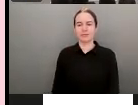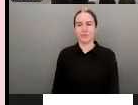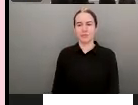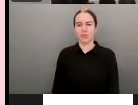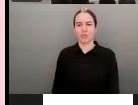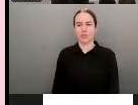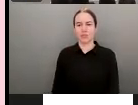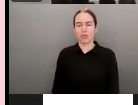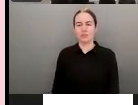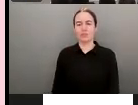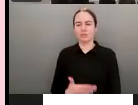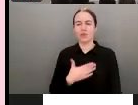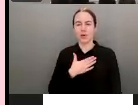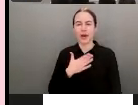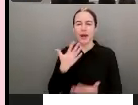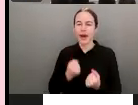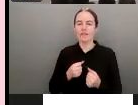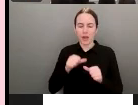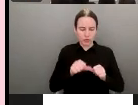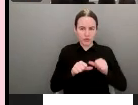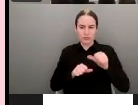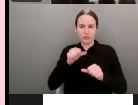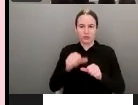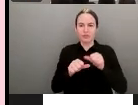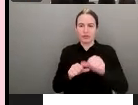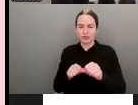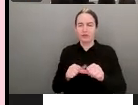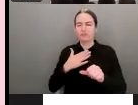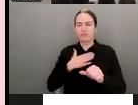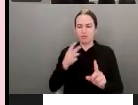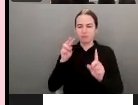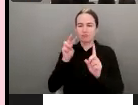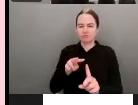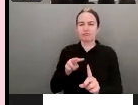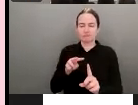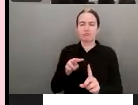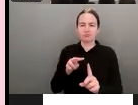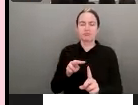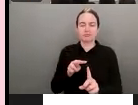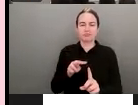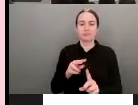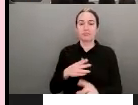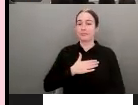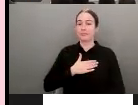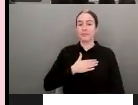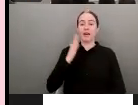so that is usually when I talk to developers